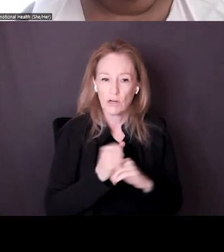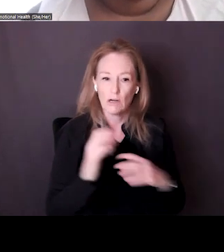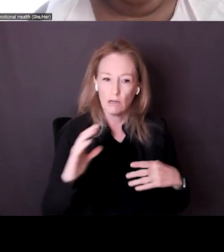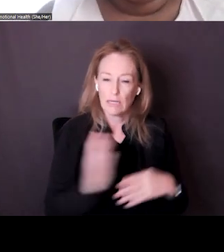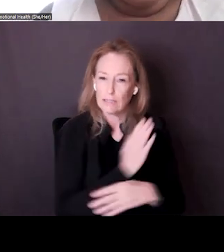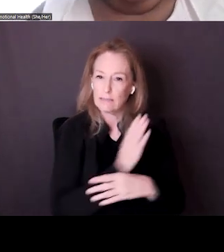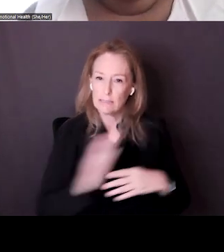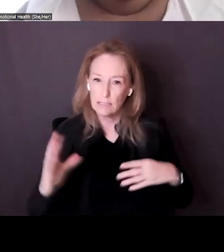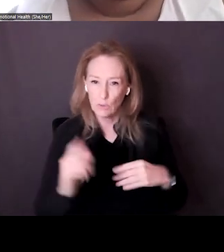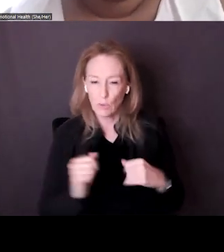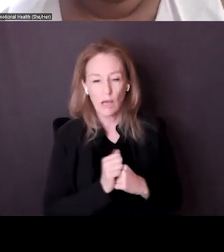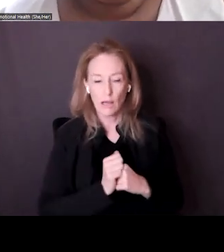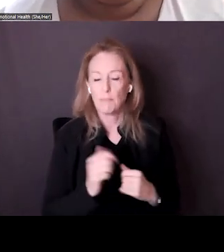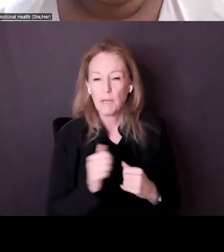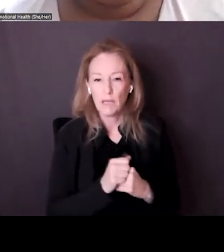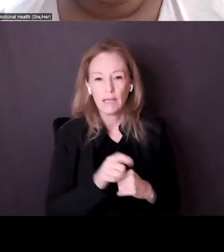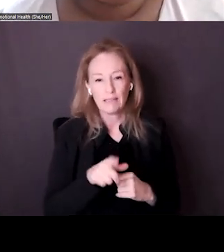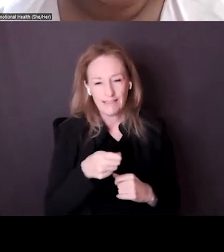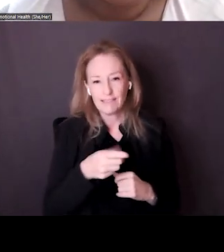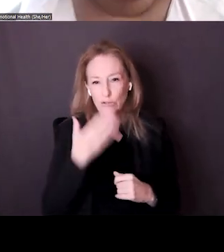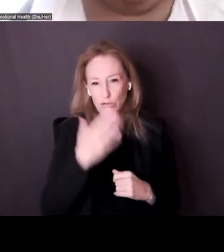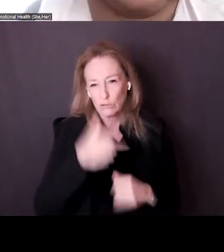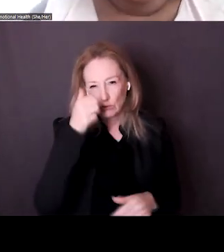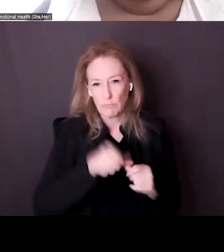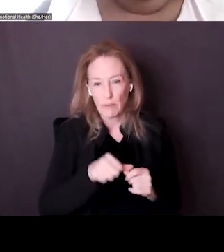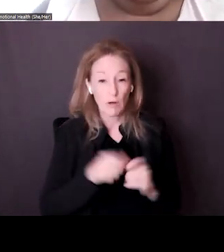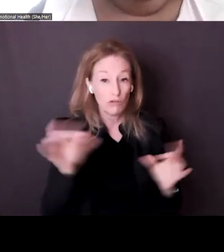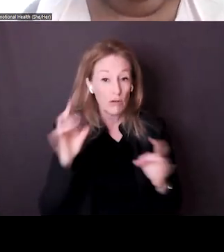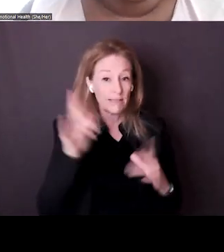FROM 9-5. SO WITH THAT, WE ARE GOING TO GO TO OUR